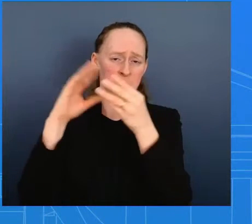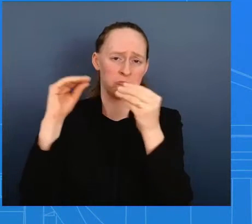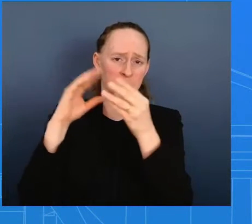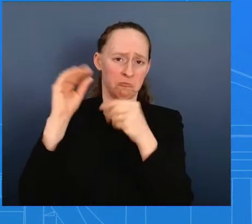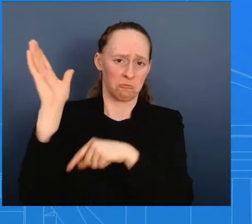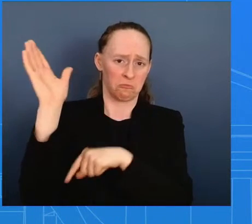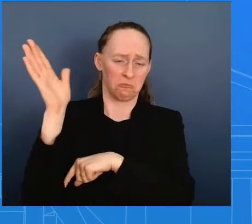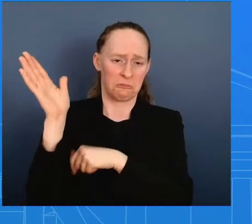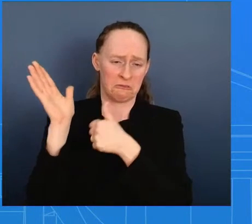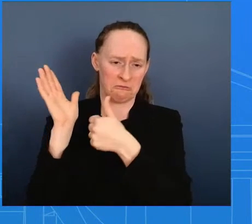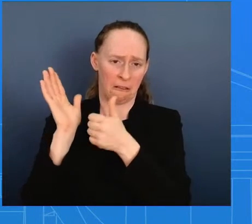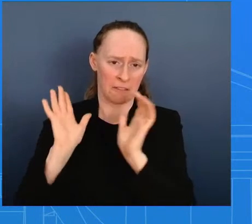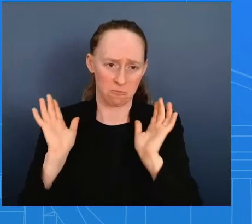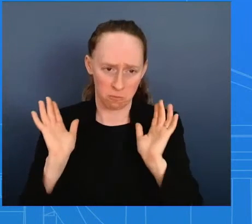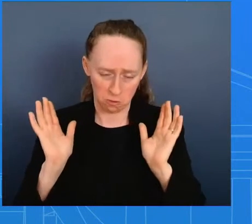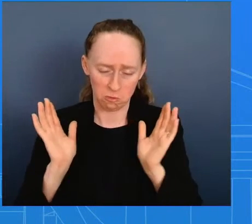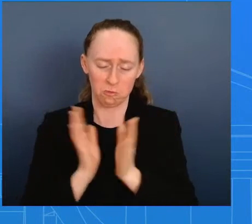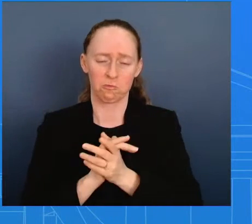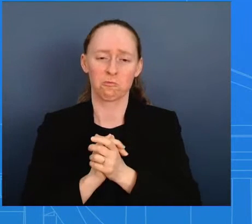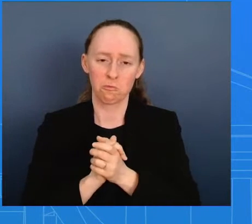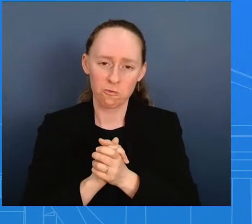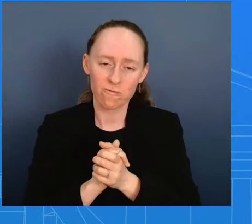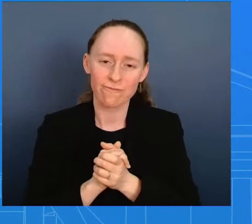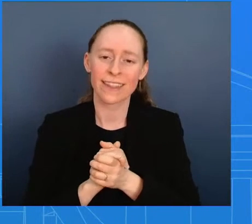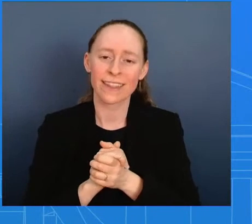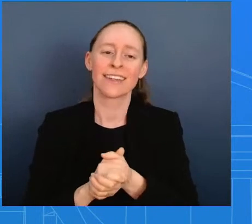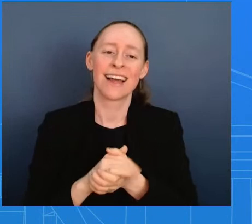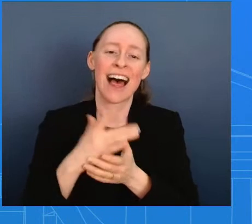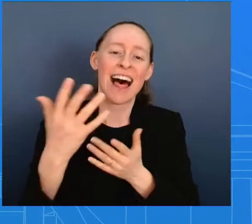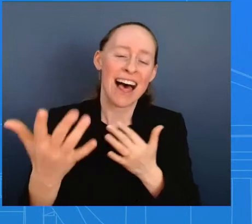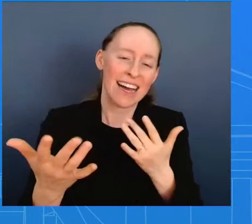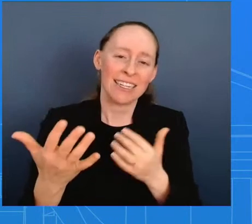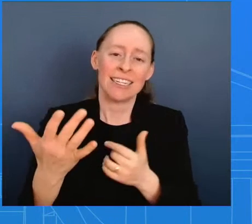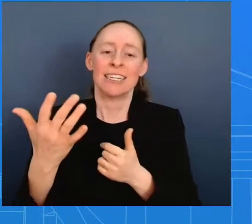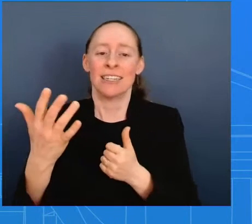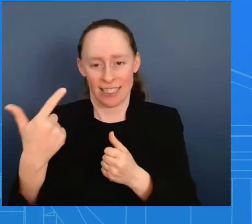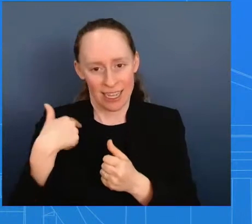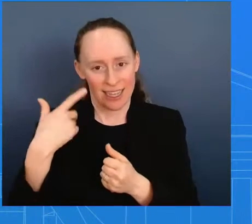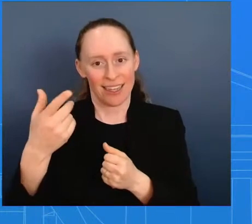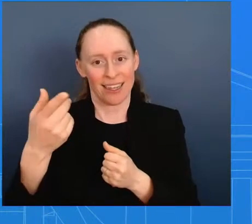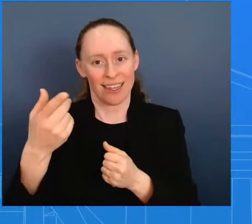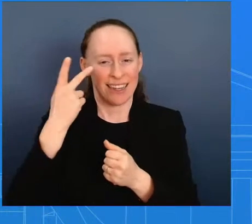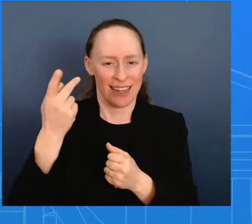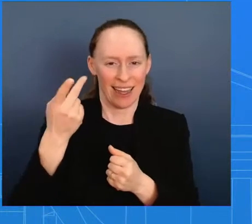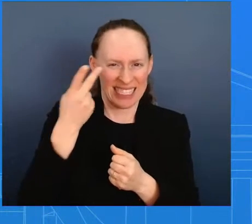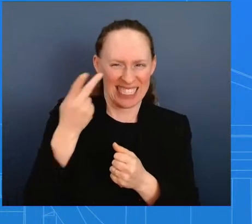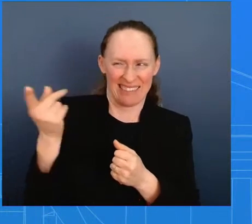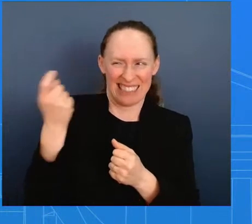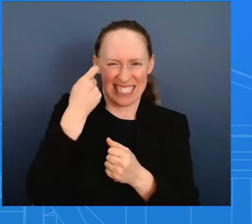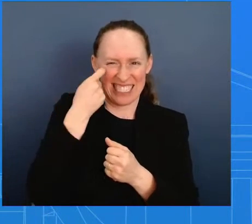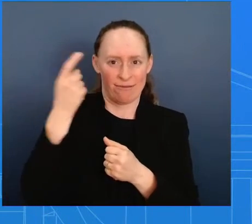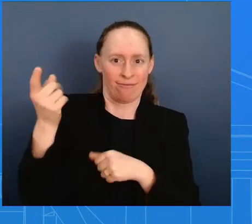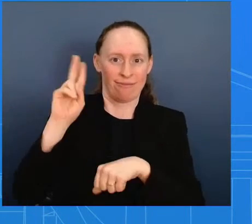look, I think, obviously, Jake Sullivan, the National Security Advisor, came here and gave a very good and -- and detailed,